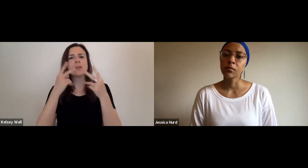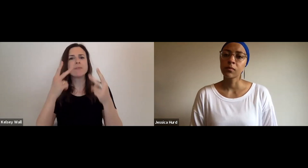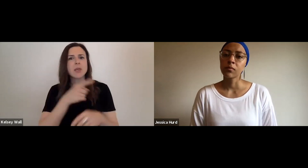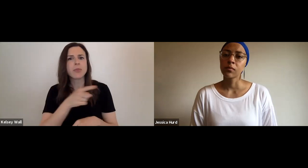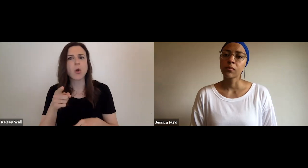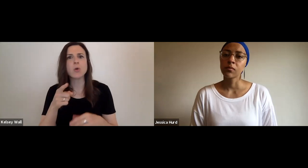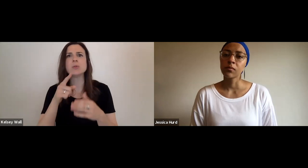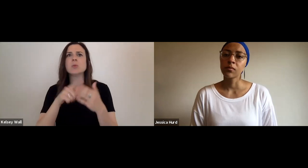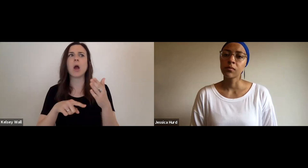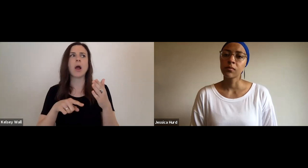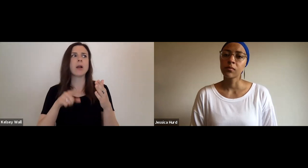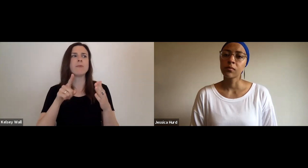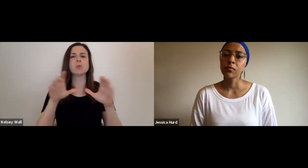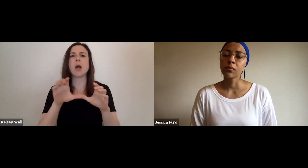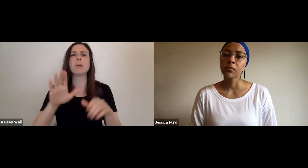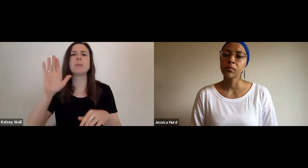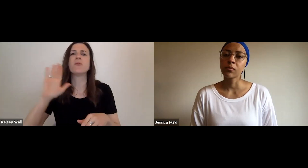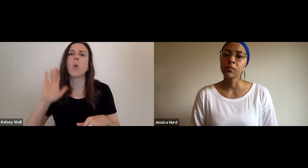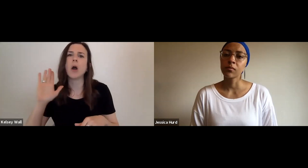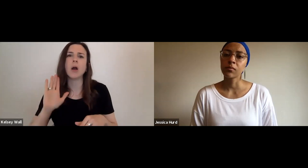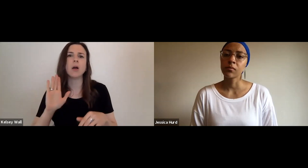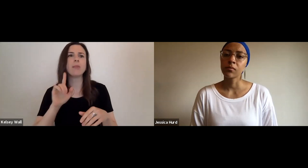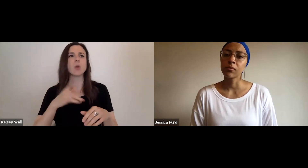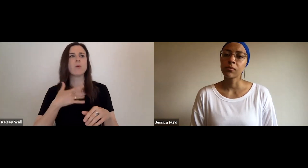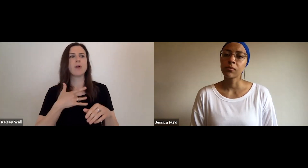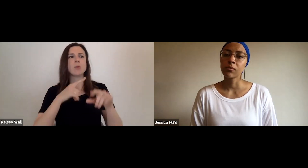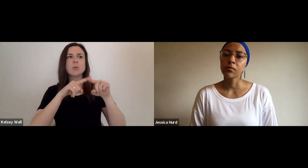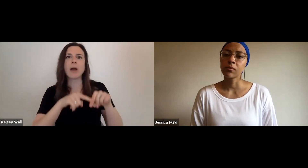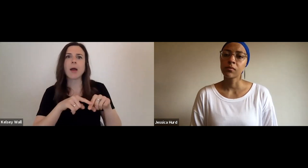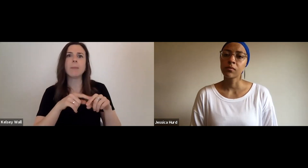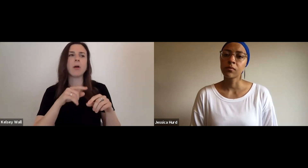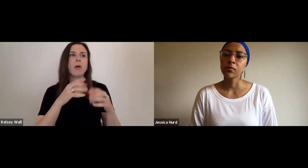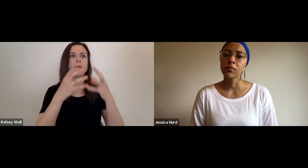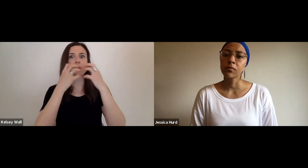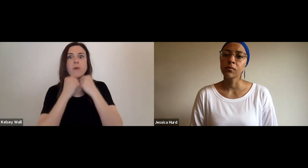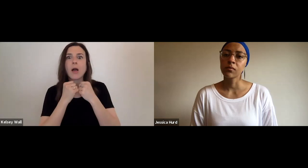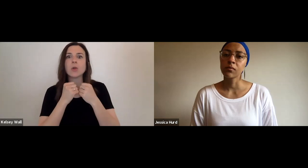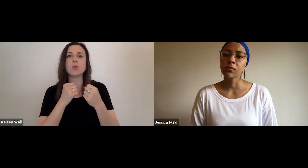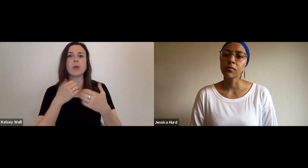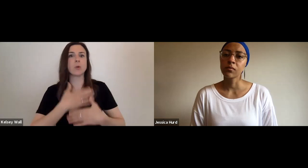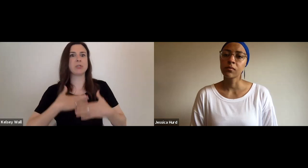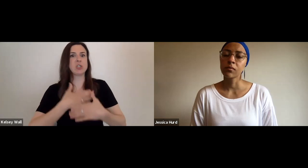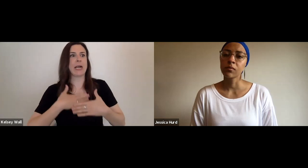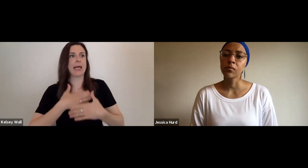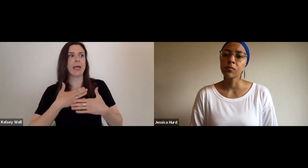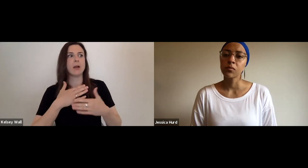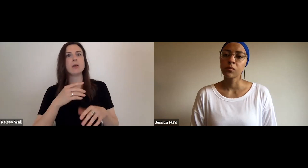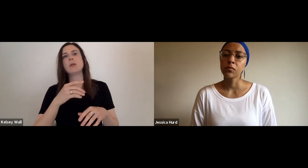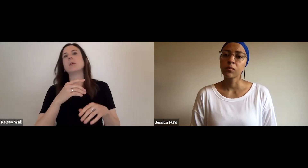We need a routine and some things that are consistent in our lives. So, the things that we had before, the routines we had that we valued and cherished